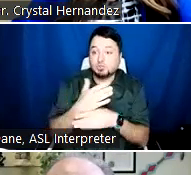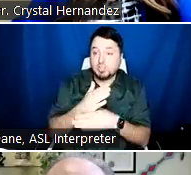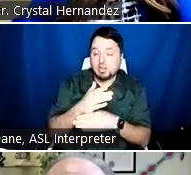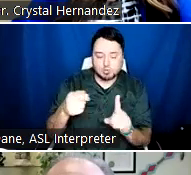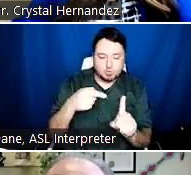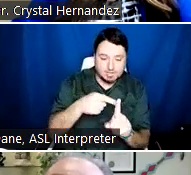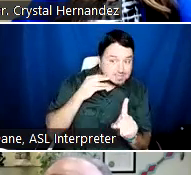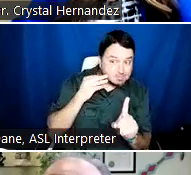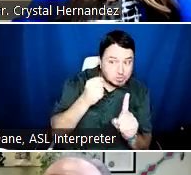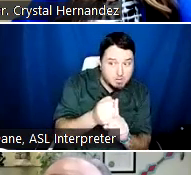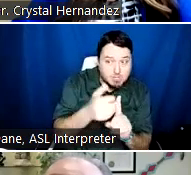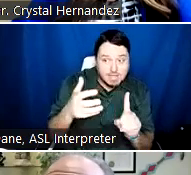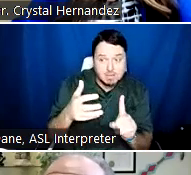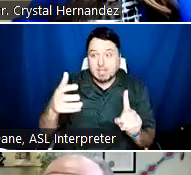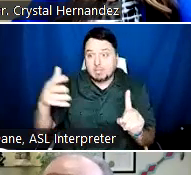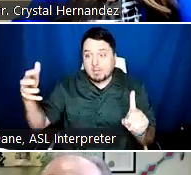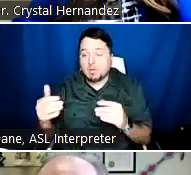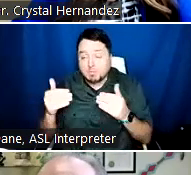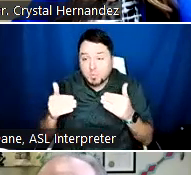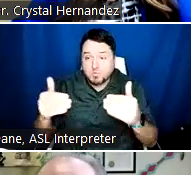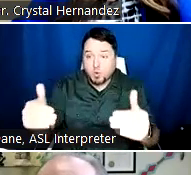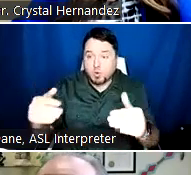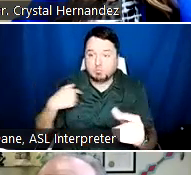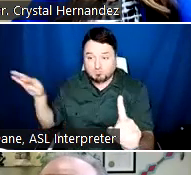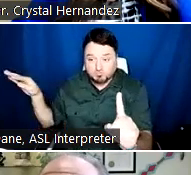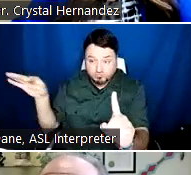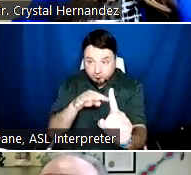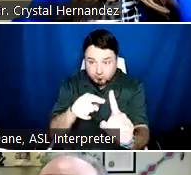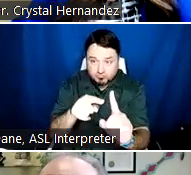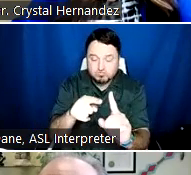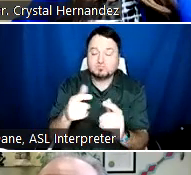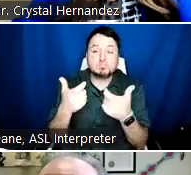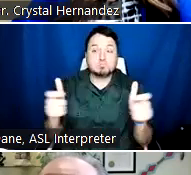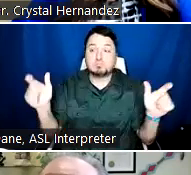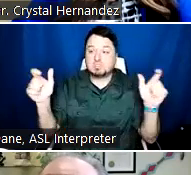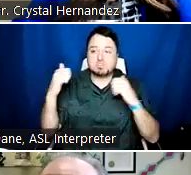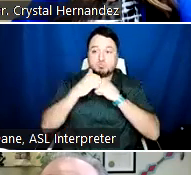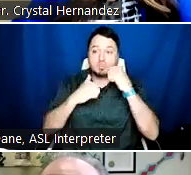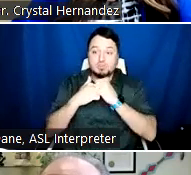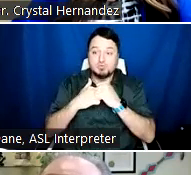experiences and drawing our attention to the broader role structural constraints and